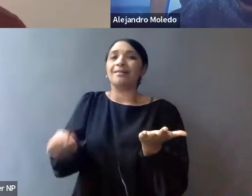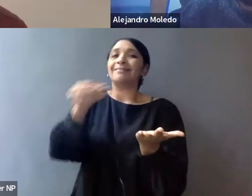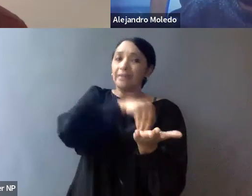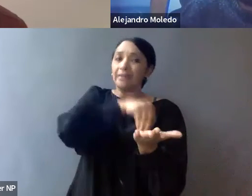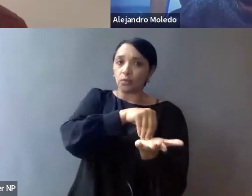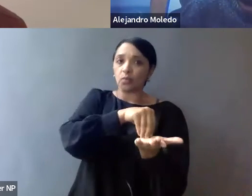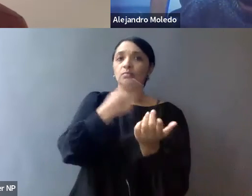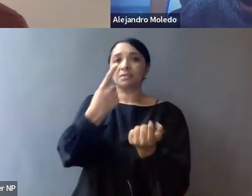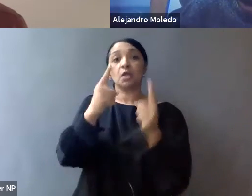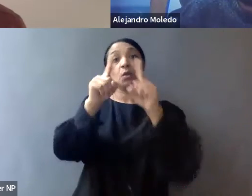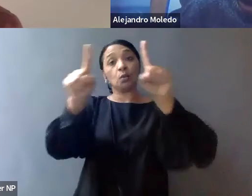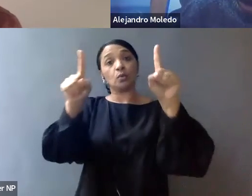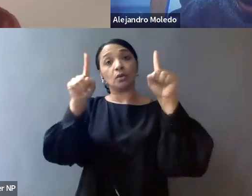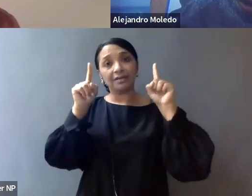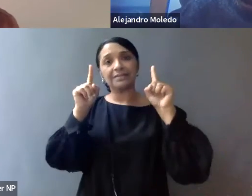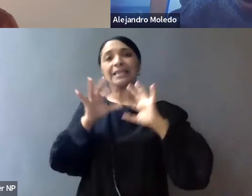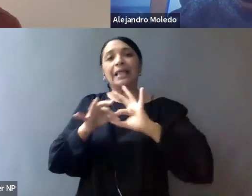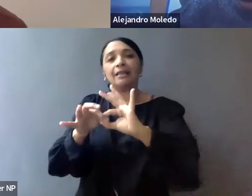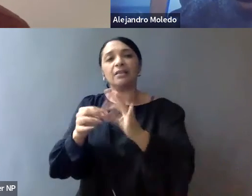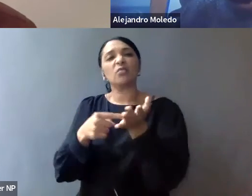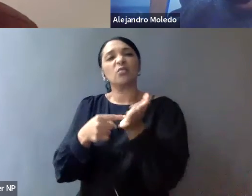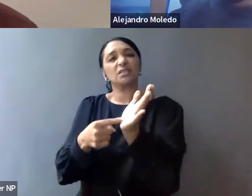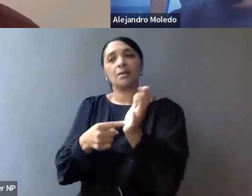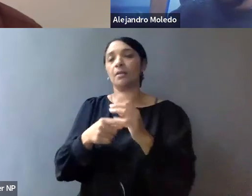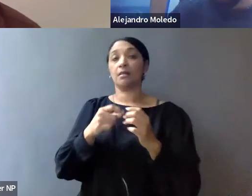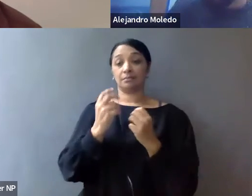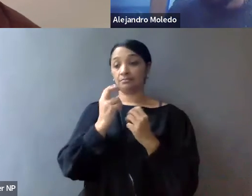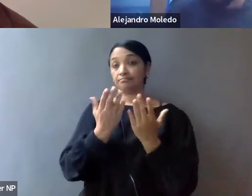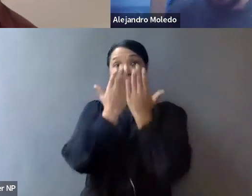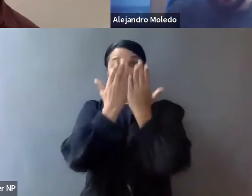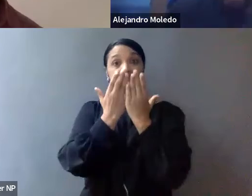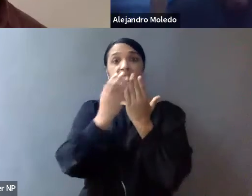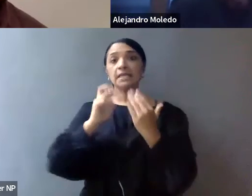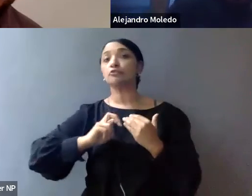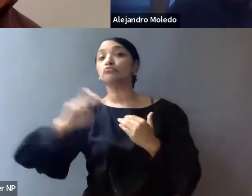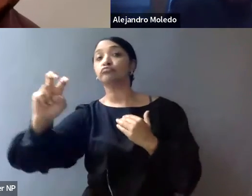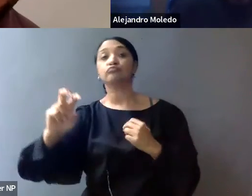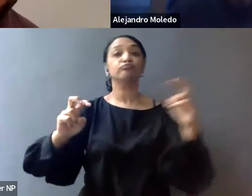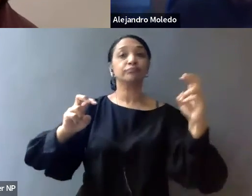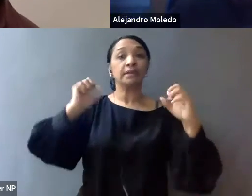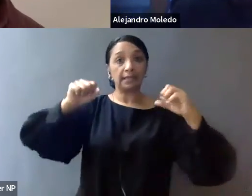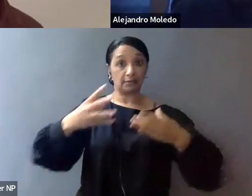So the link with mobility programs, I imagine. Yes. Well, we hope so.